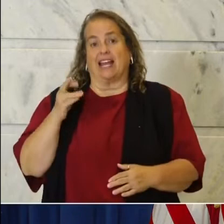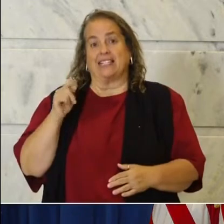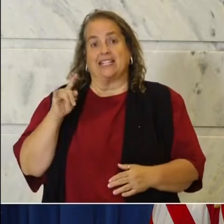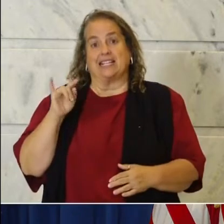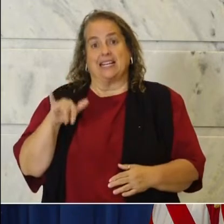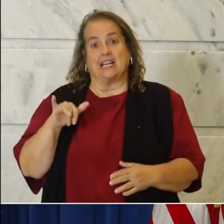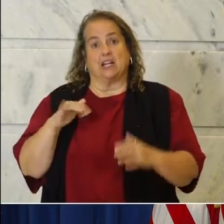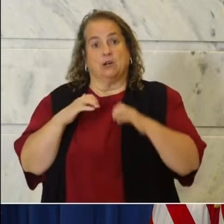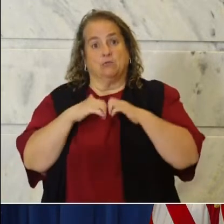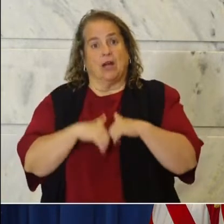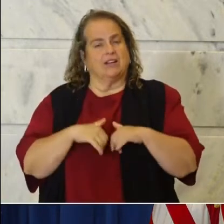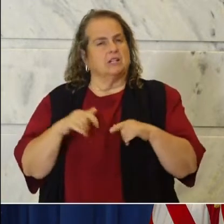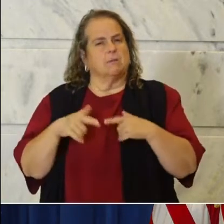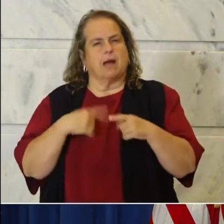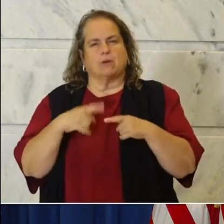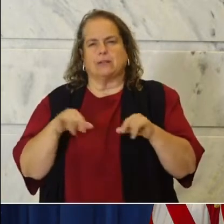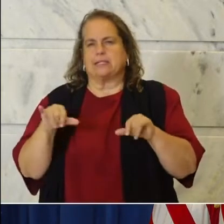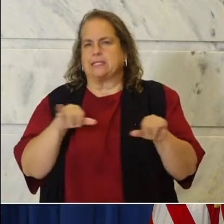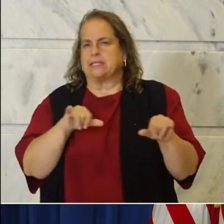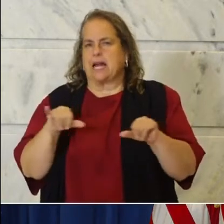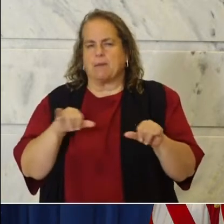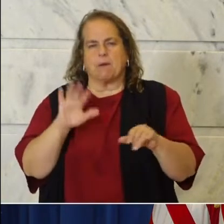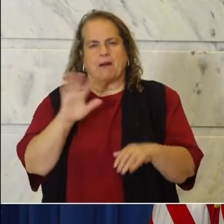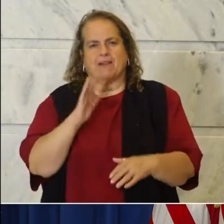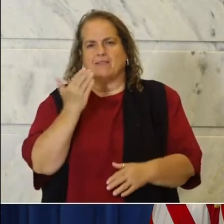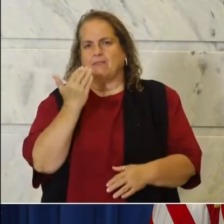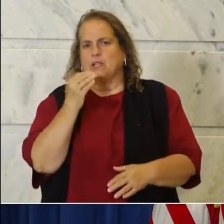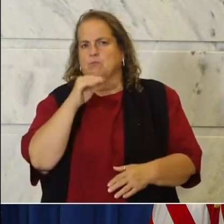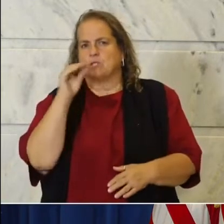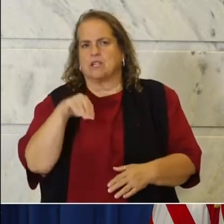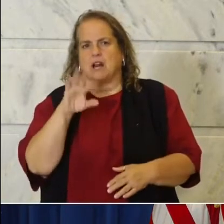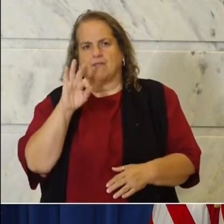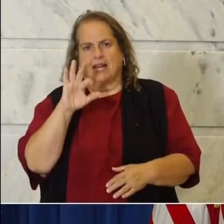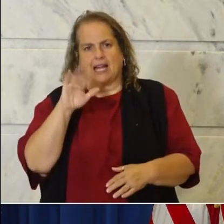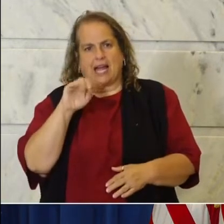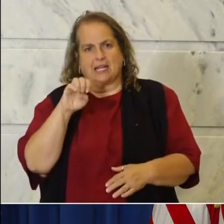seen just of total cases again, a little over 15% of cases in our